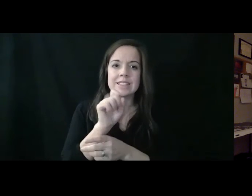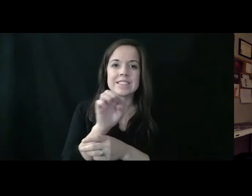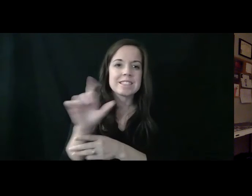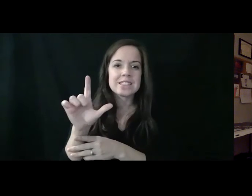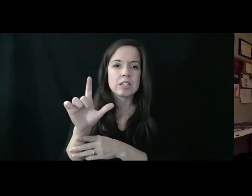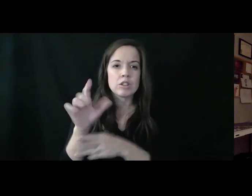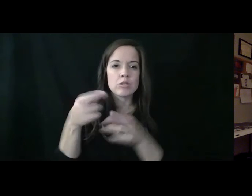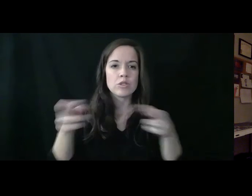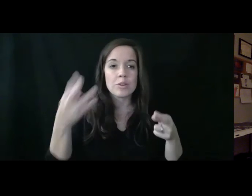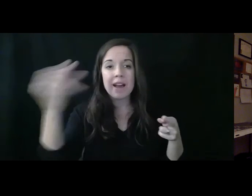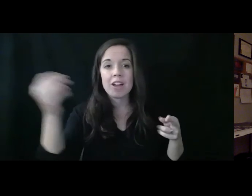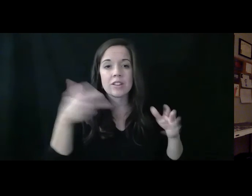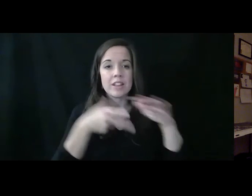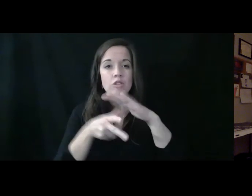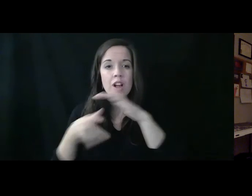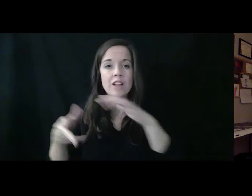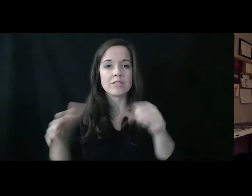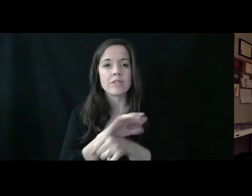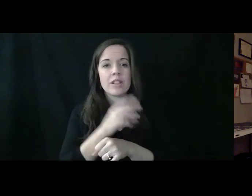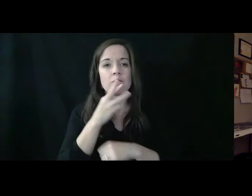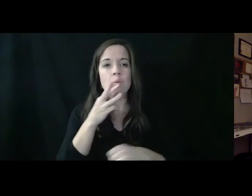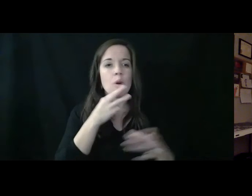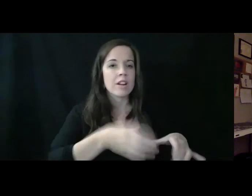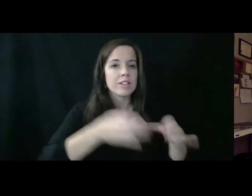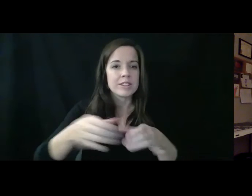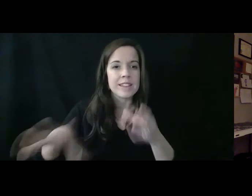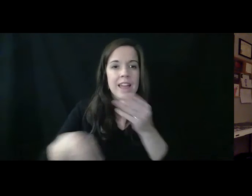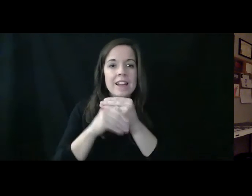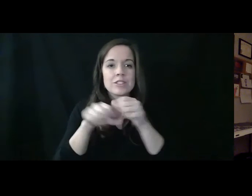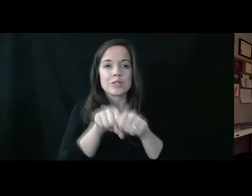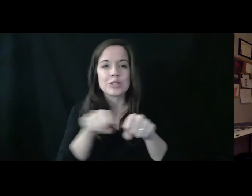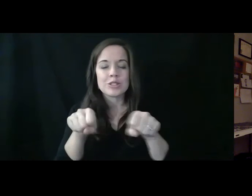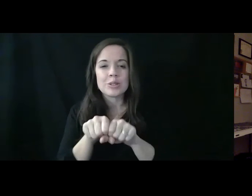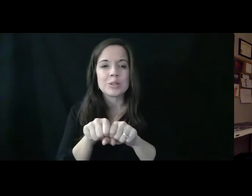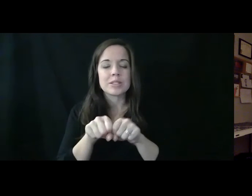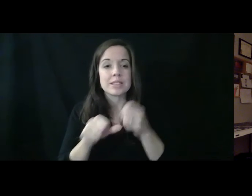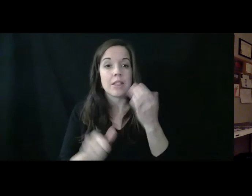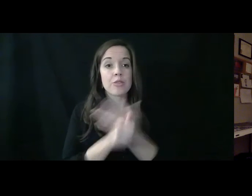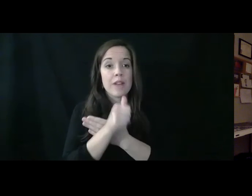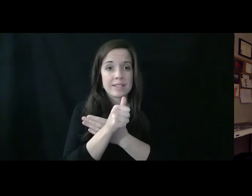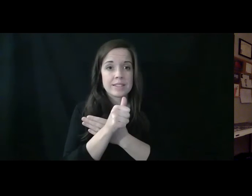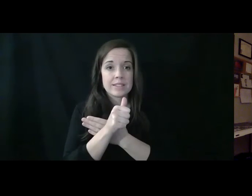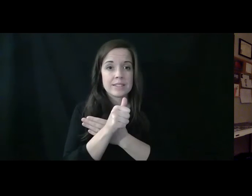loaded with gallons of water, the extra pairs of shoes, the threat. I know a mother who plans